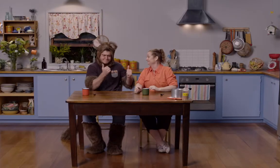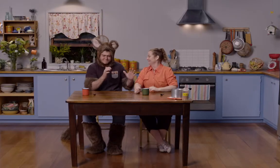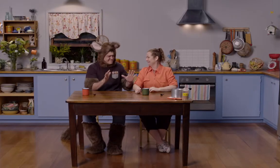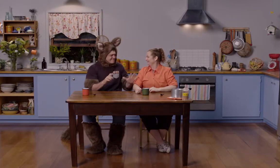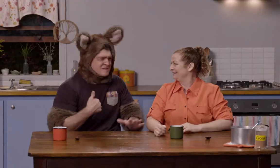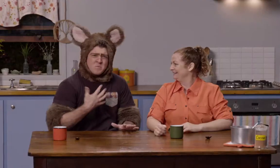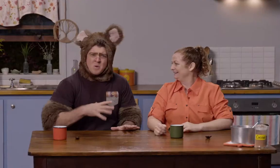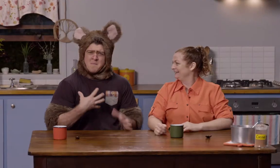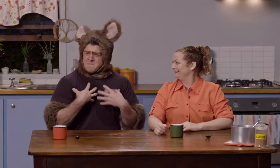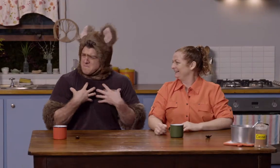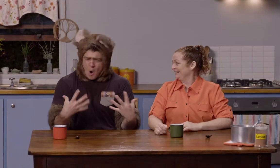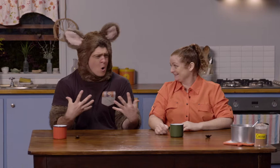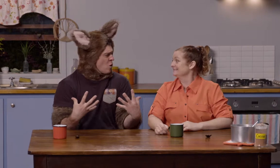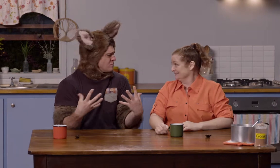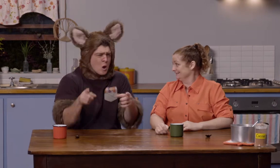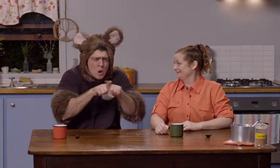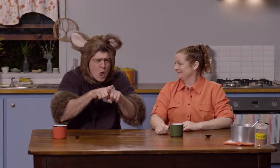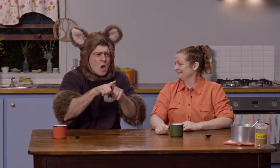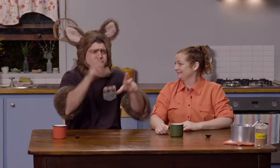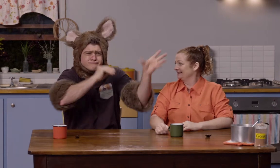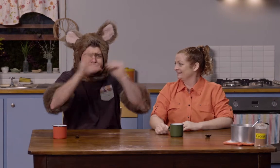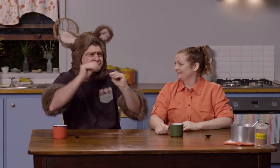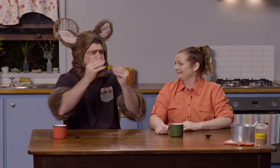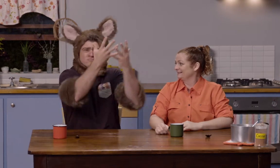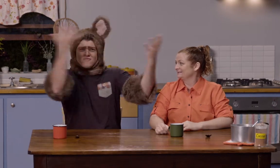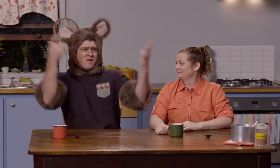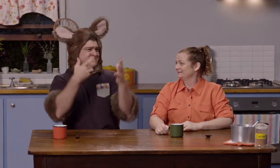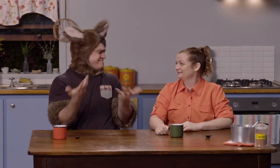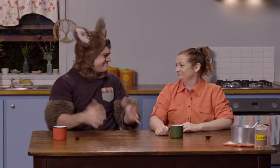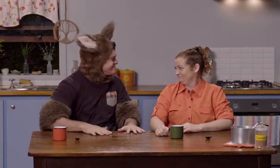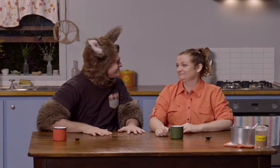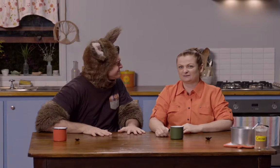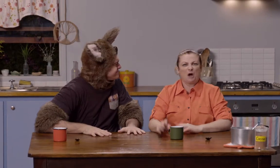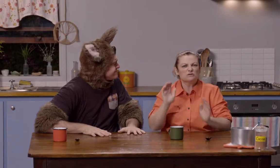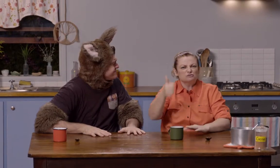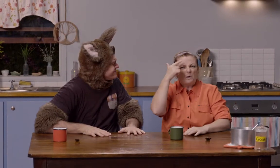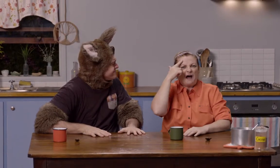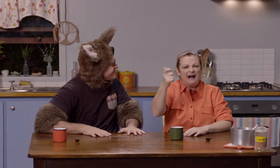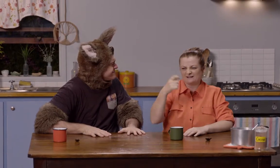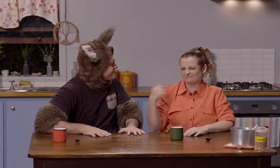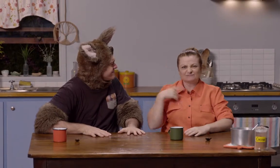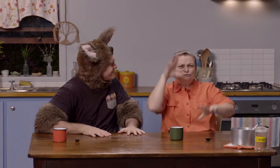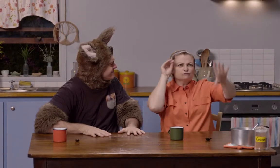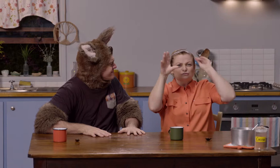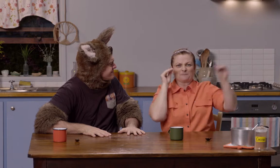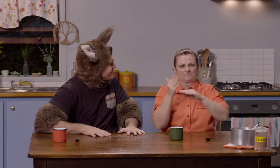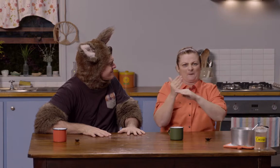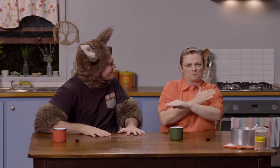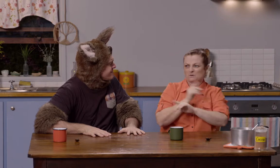Oh, OK, that's great. Sally, I want to learn so much more about space. Oh, that would be a great idea,